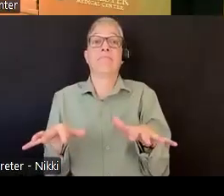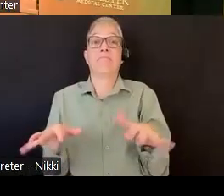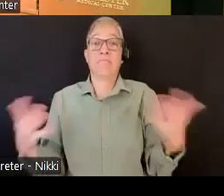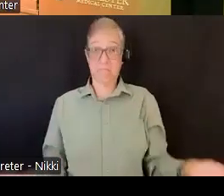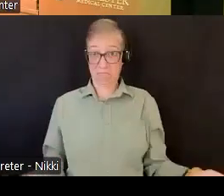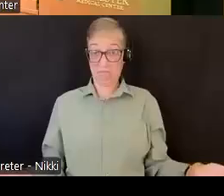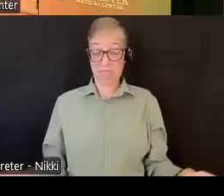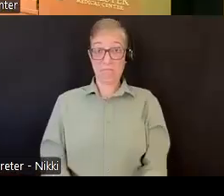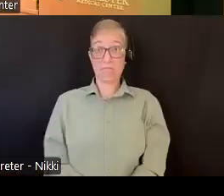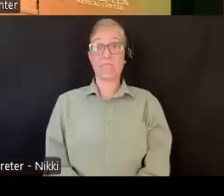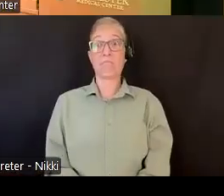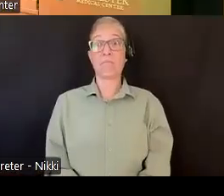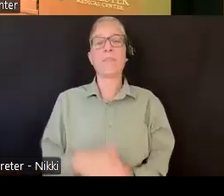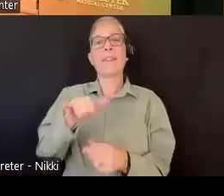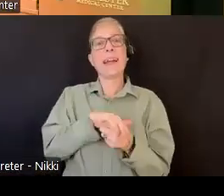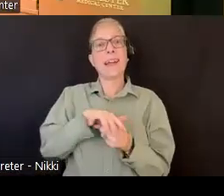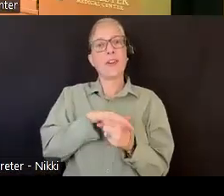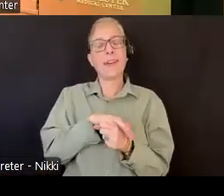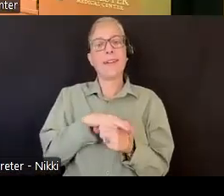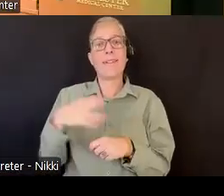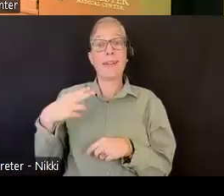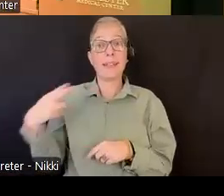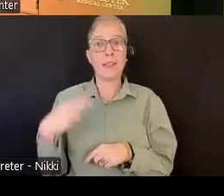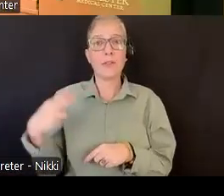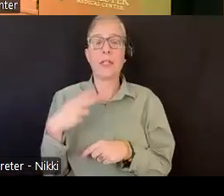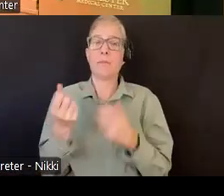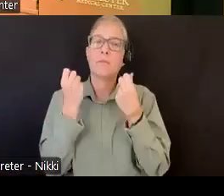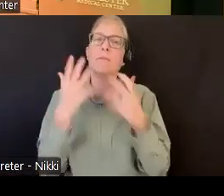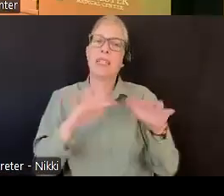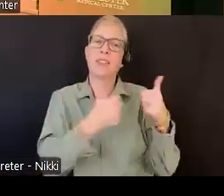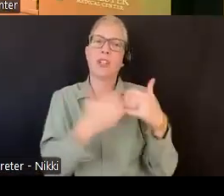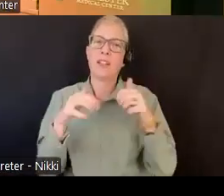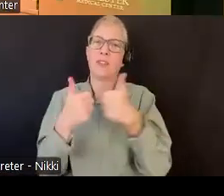history in that area it really is has a lot of challenges but also a lot of beautiful features.